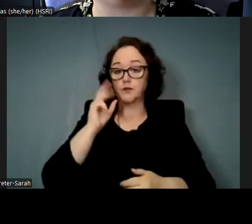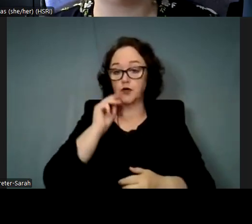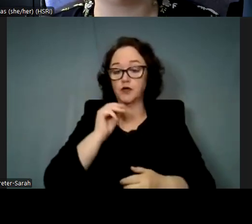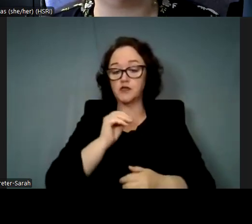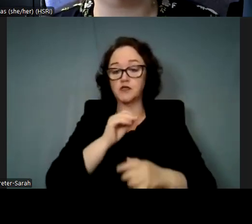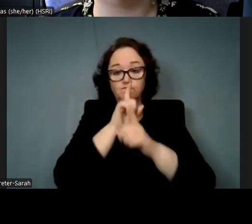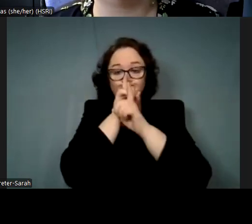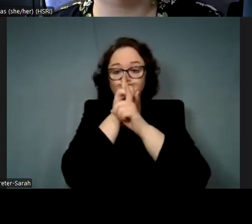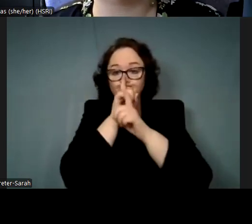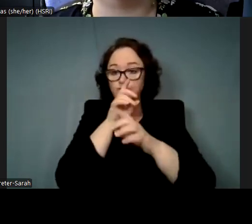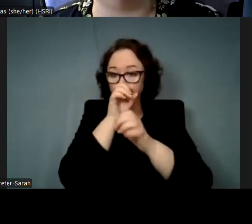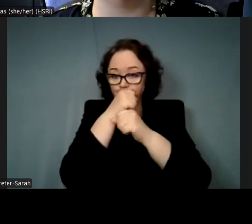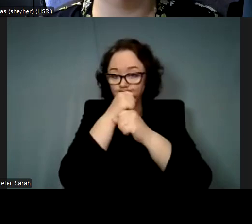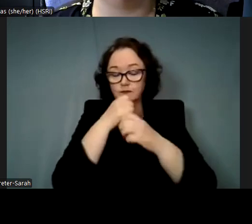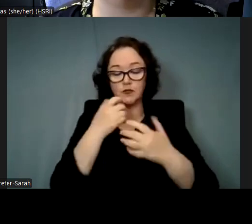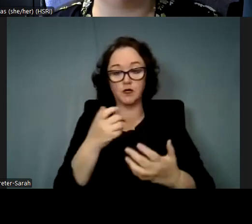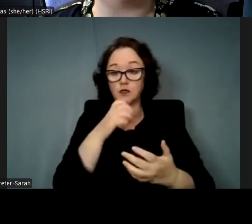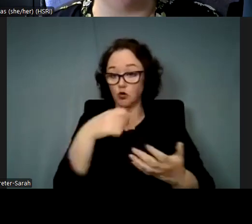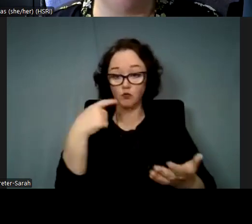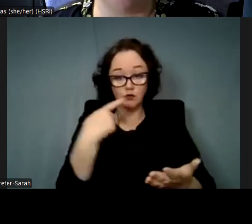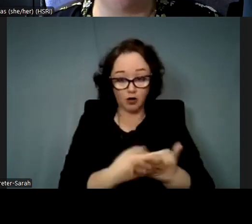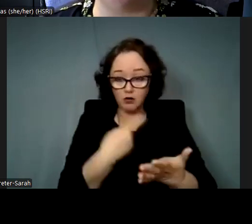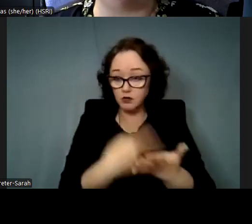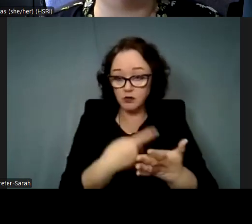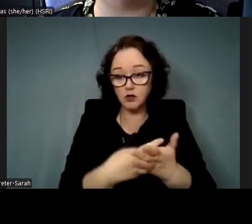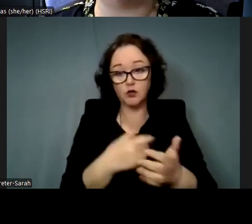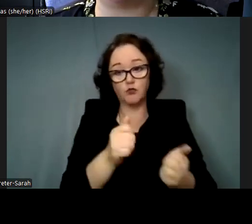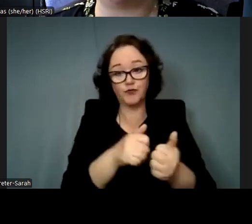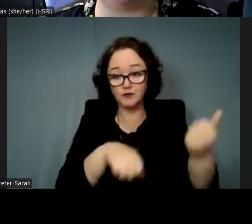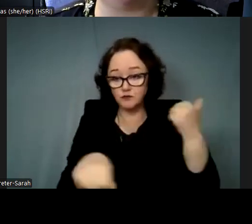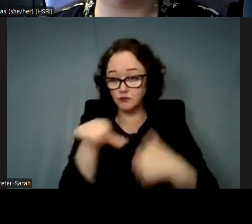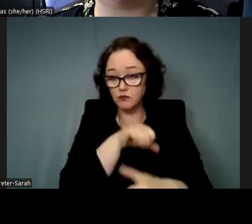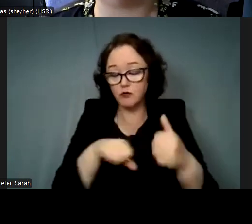actually talk to each other about what we're experiencing,